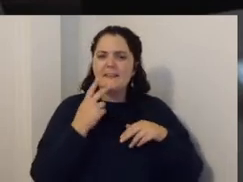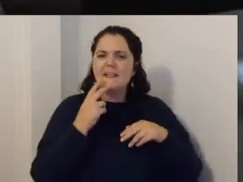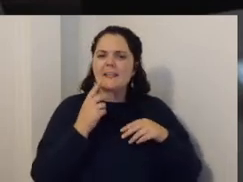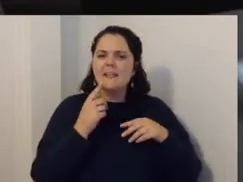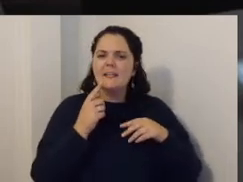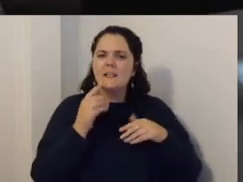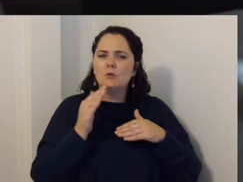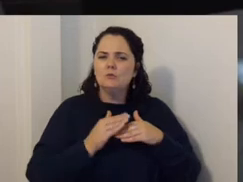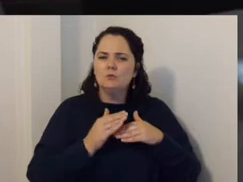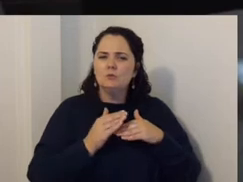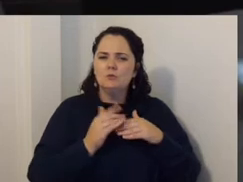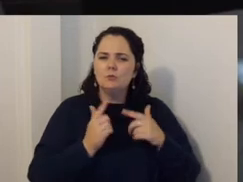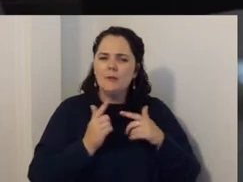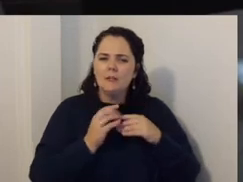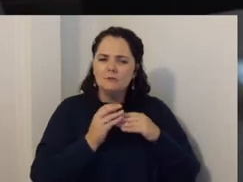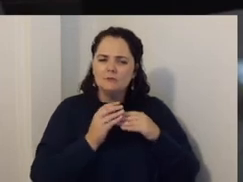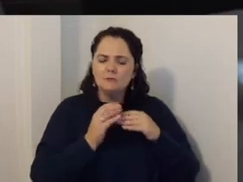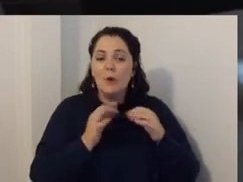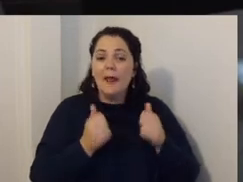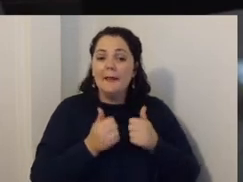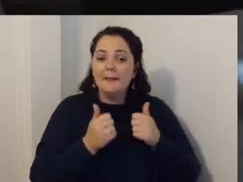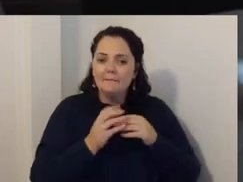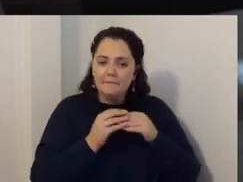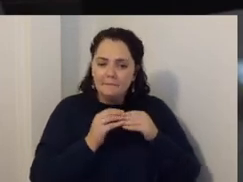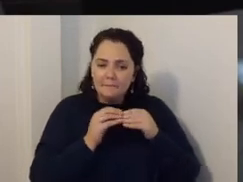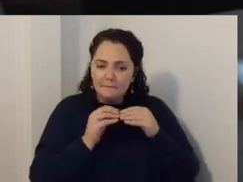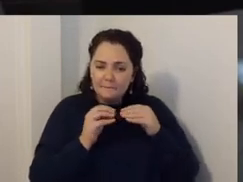might have a little bit of trouble but it's almost impossible for it to get too coarse um